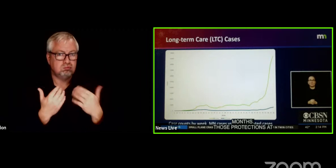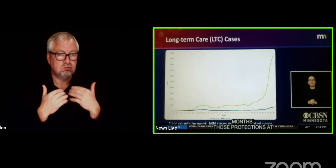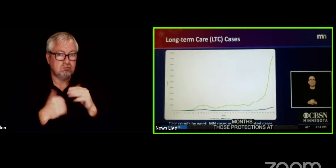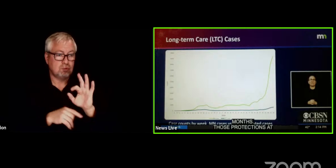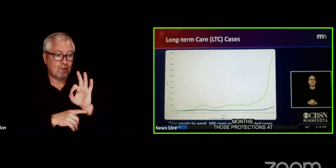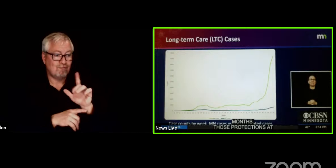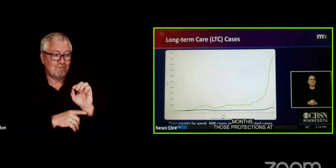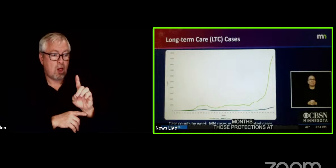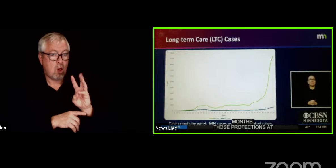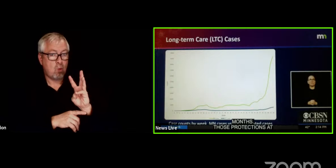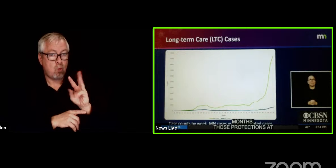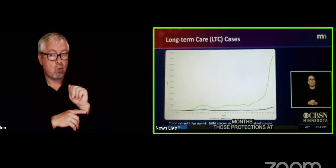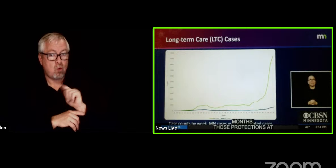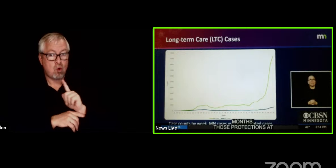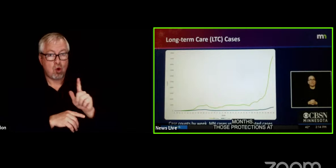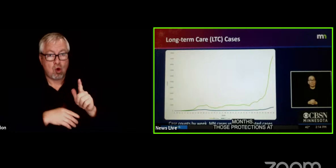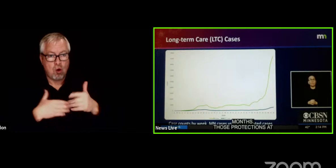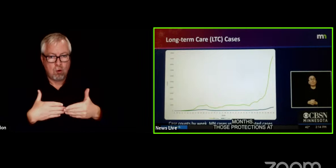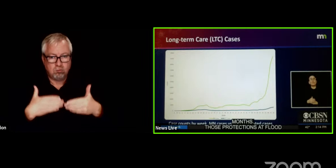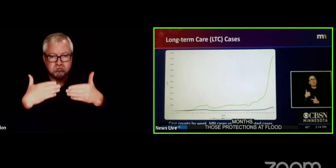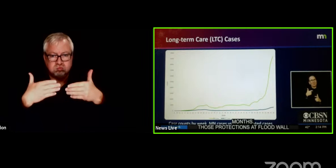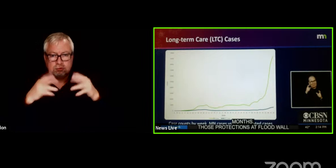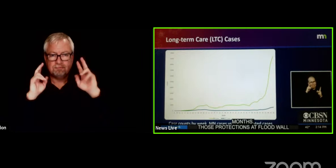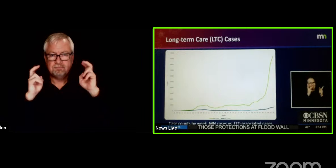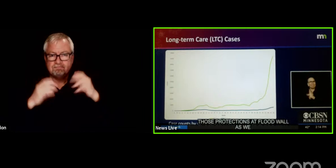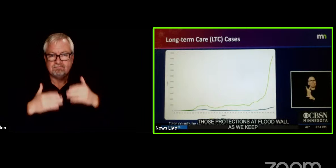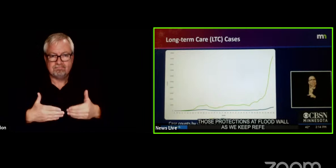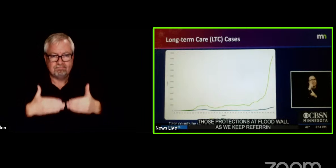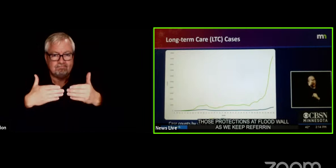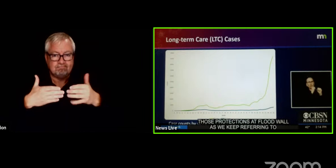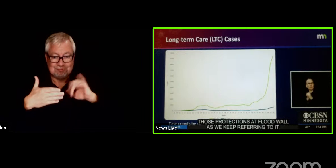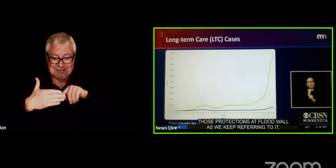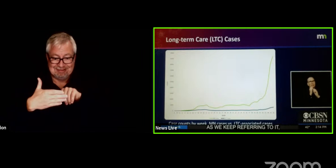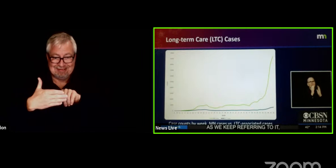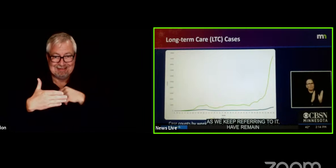WORKING WELL, FRANKLY, EVEN AFTER THE STATE STARTED TO SEE